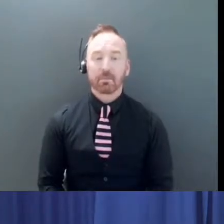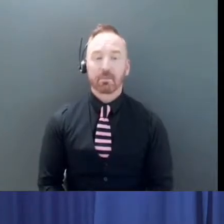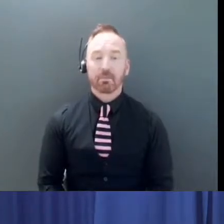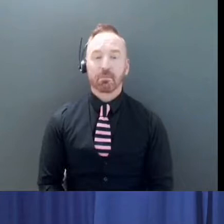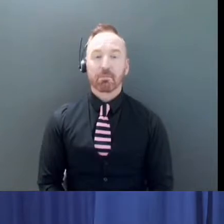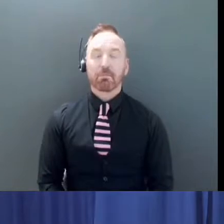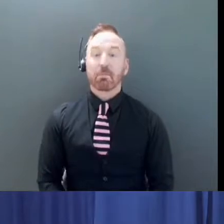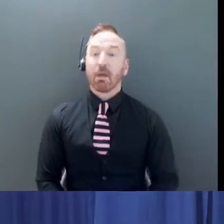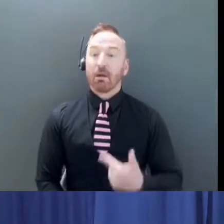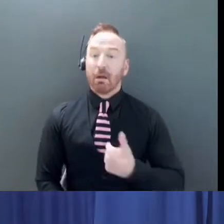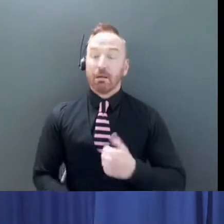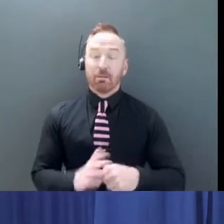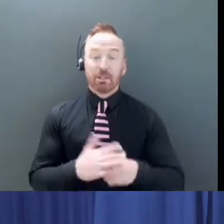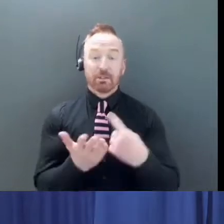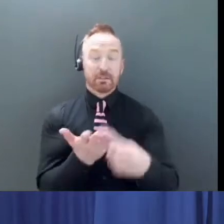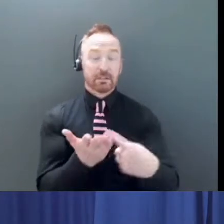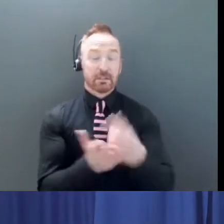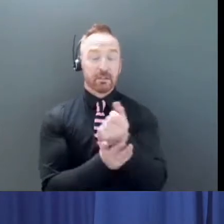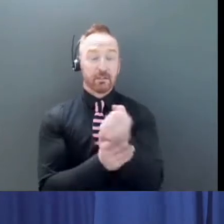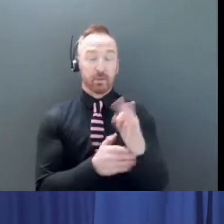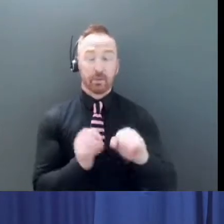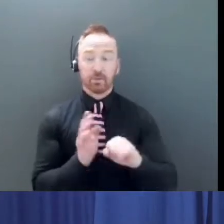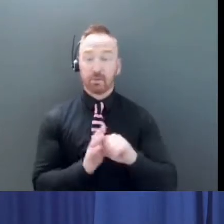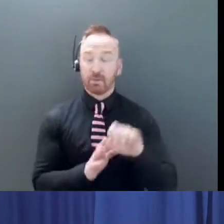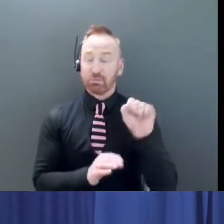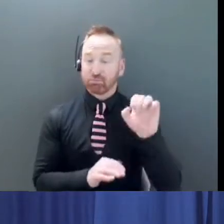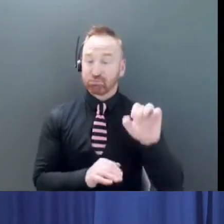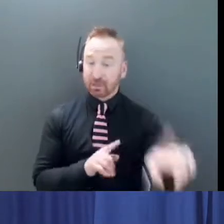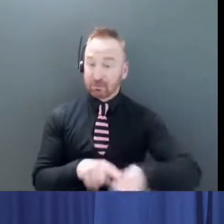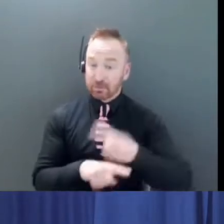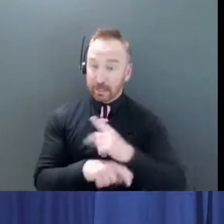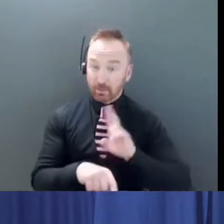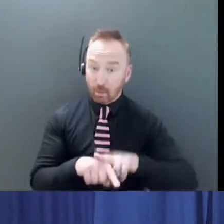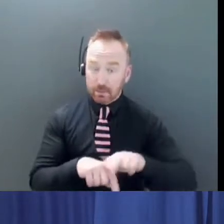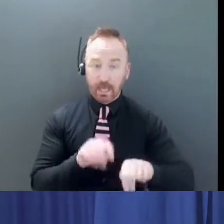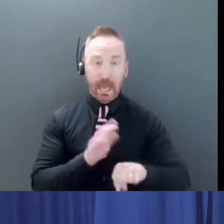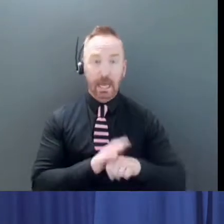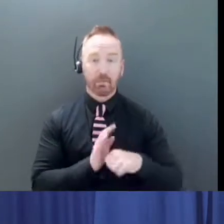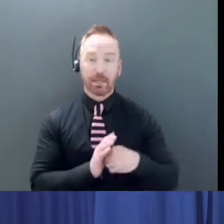will refleblght on the schools later on.